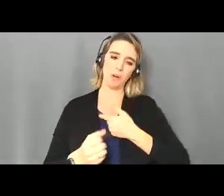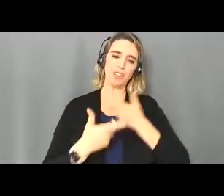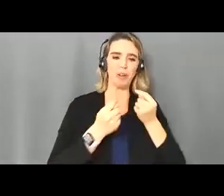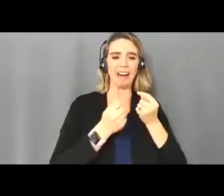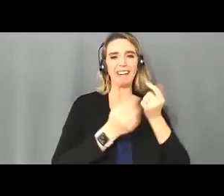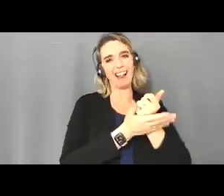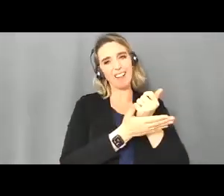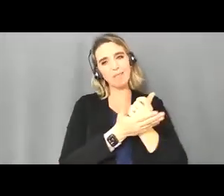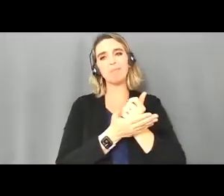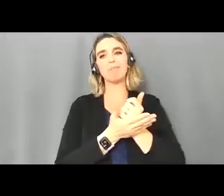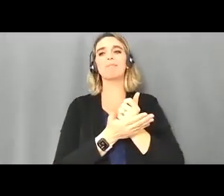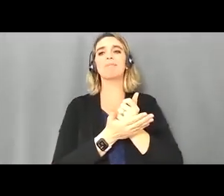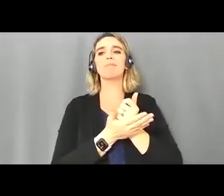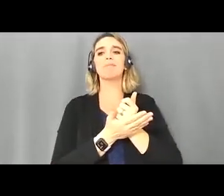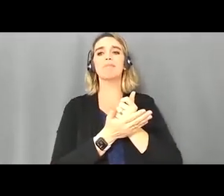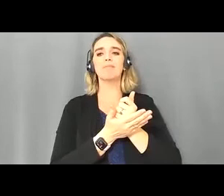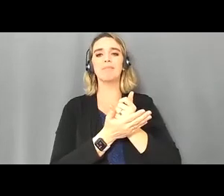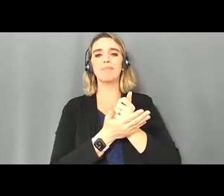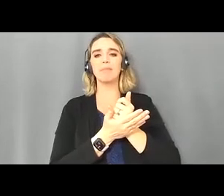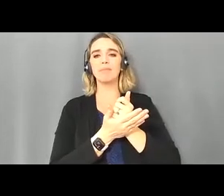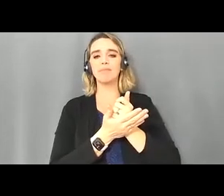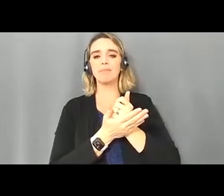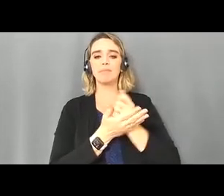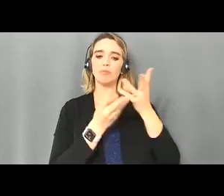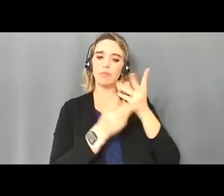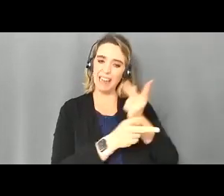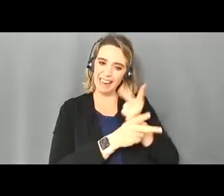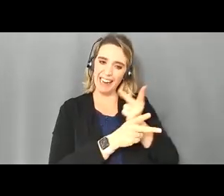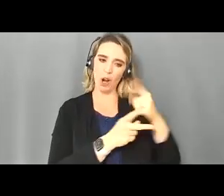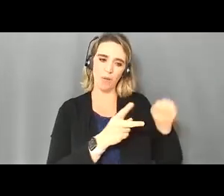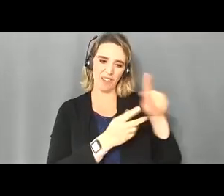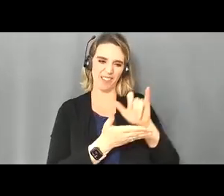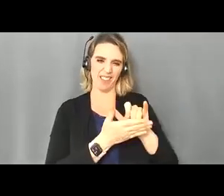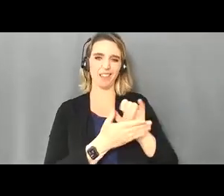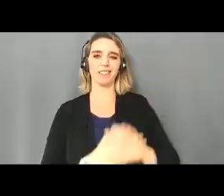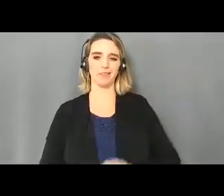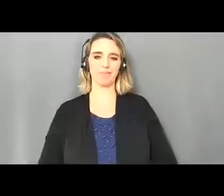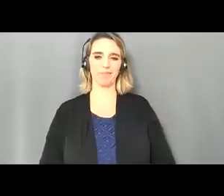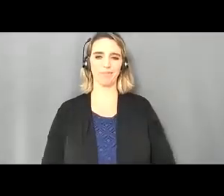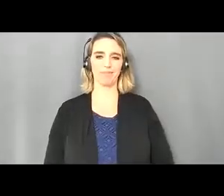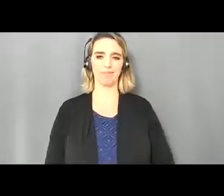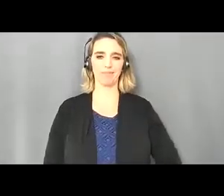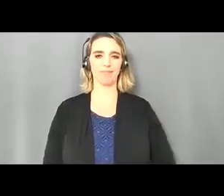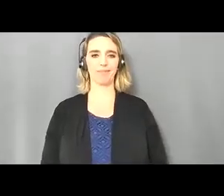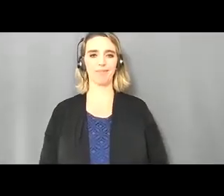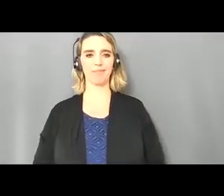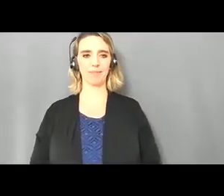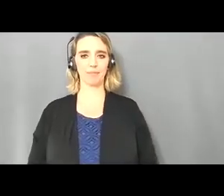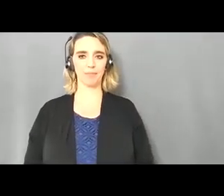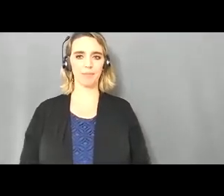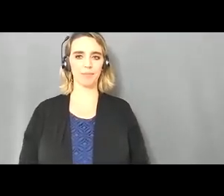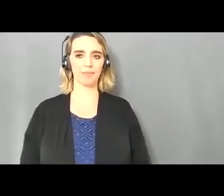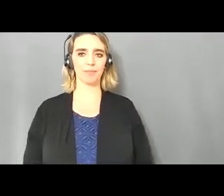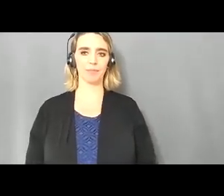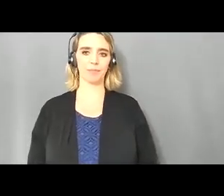so the patient can really focus with their care team on making a good decision. Now, I know I talk fast